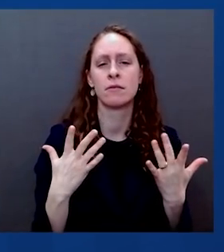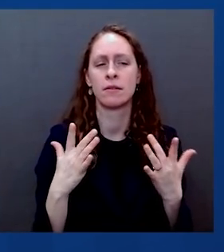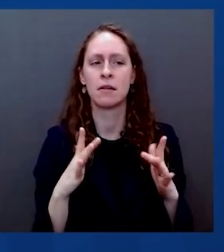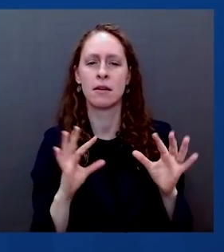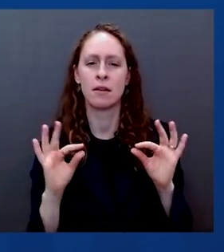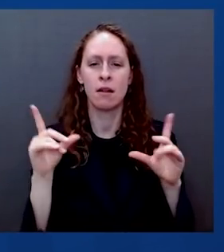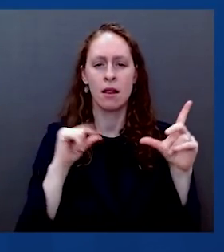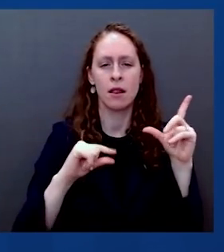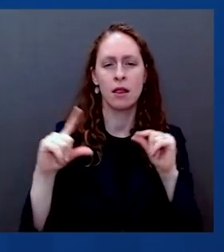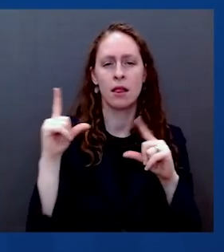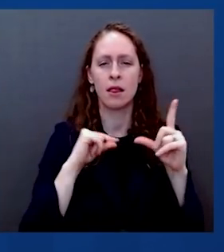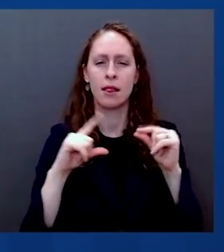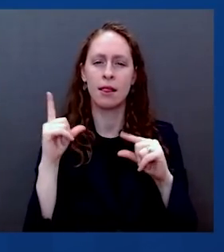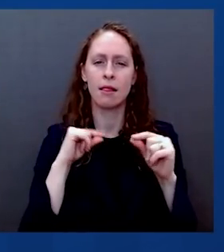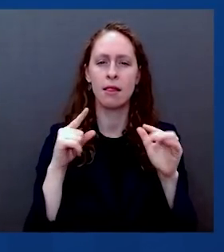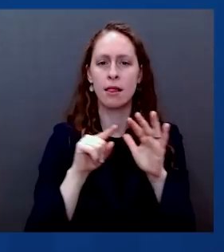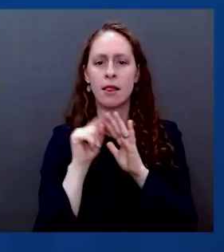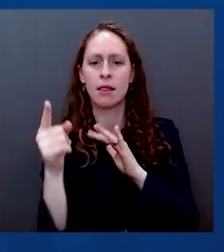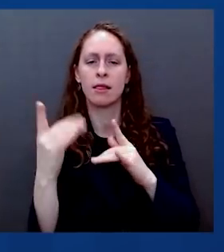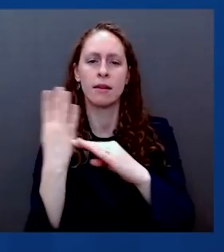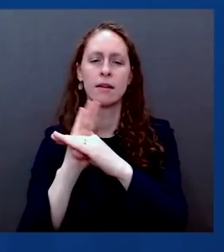gives the Congress the power to pass legislation.